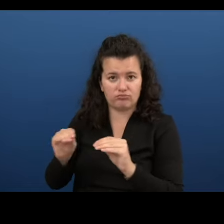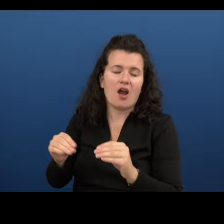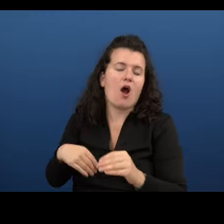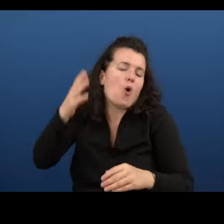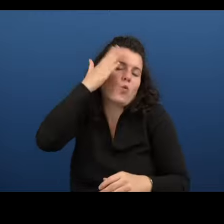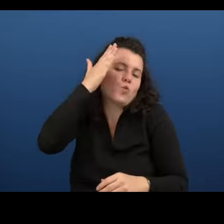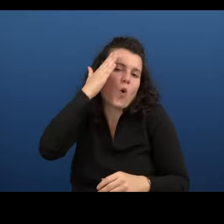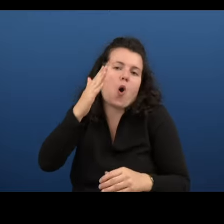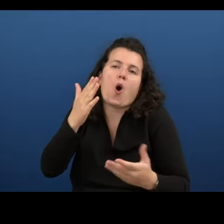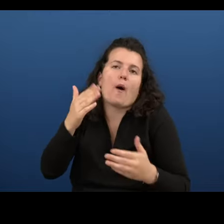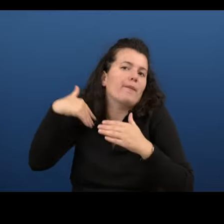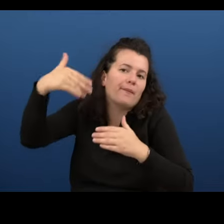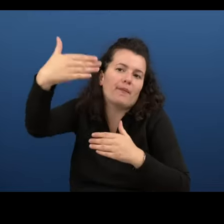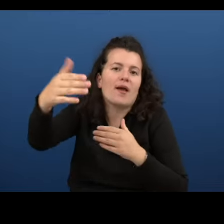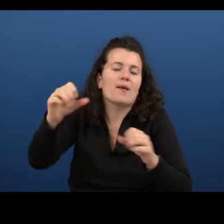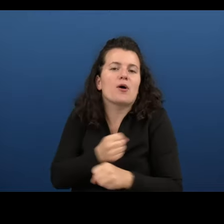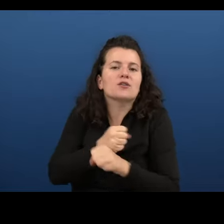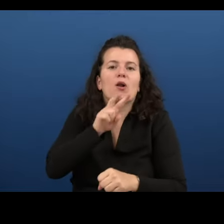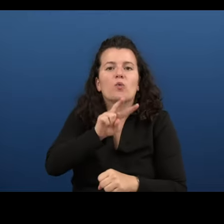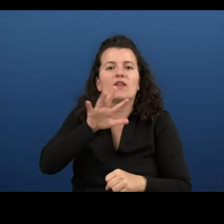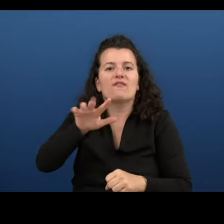representative. 14:29:00 And, and as part of the work that